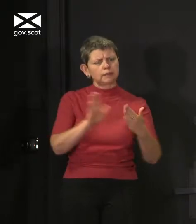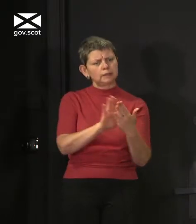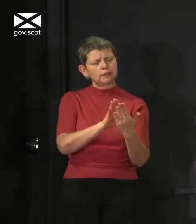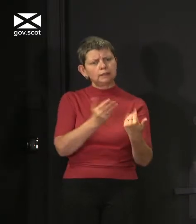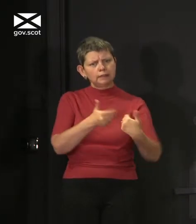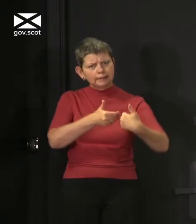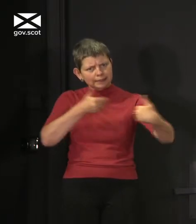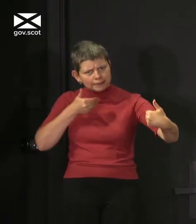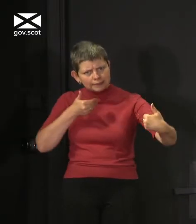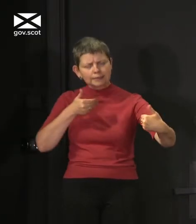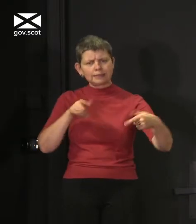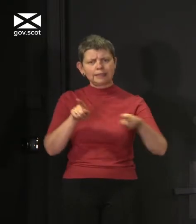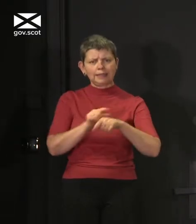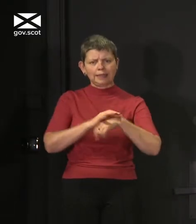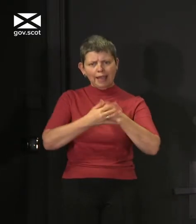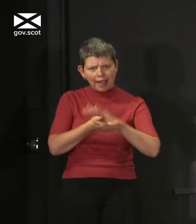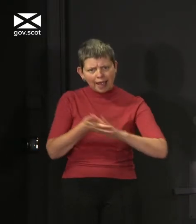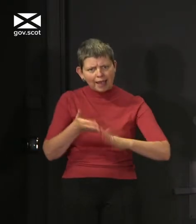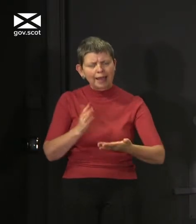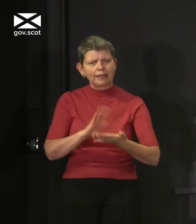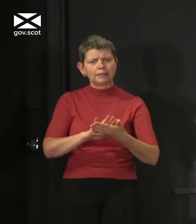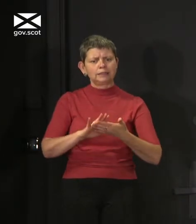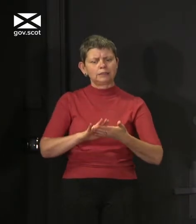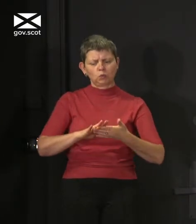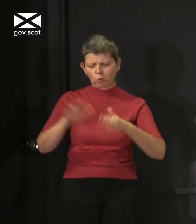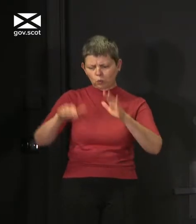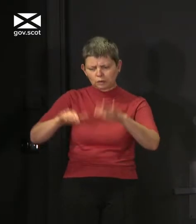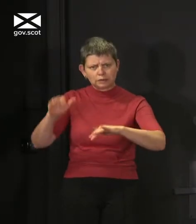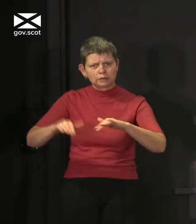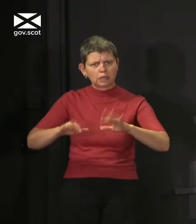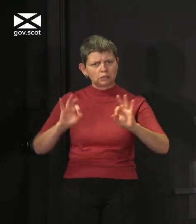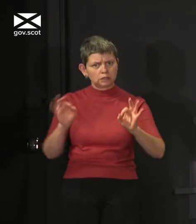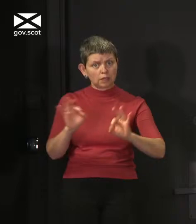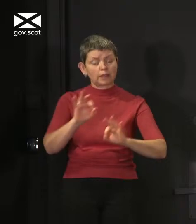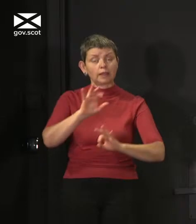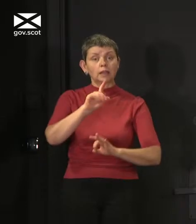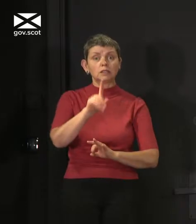hygiene, on quarantining items that they are touching. So shop workers are of course in